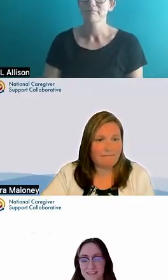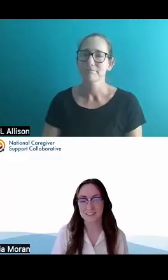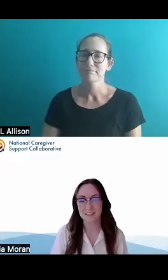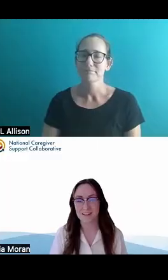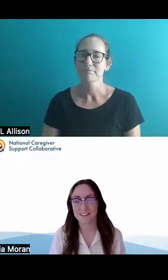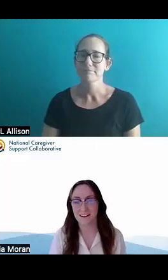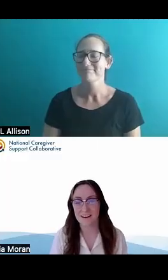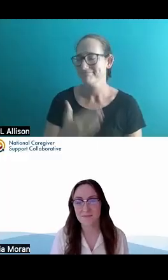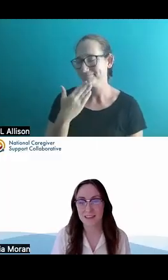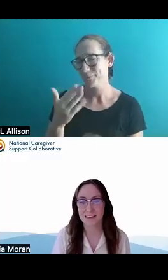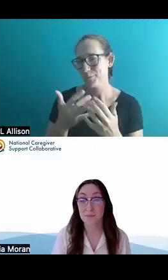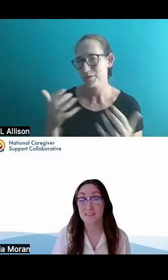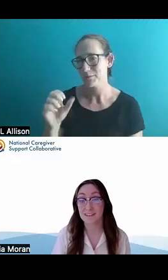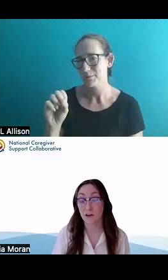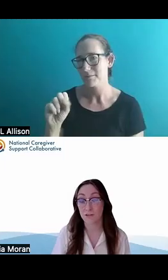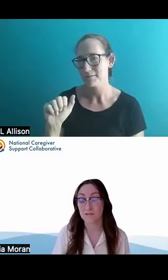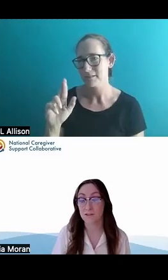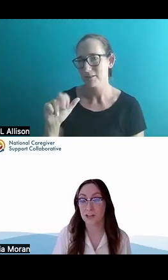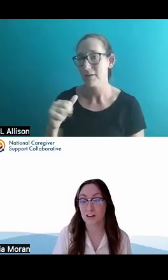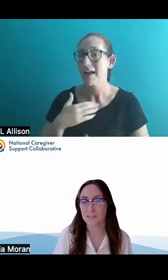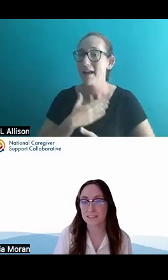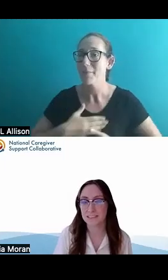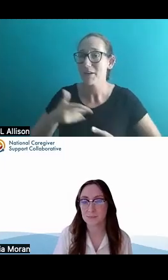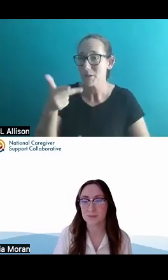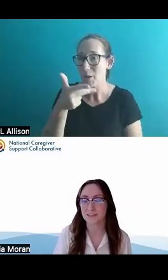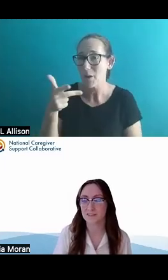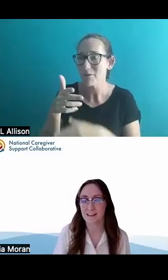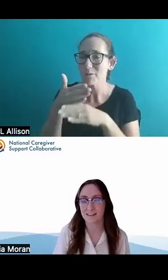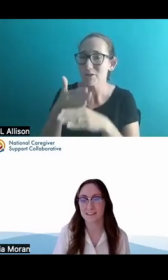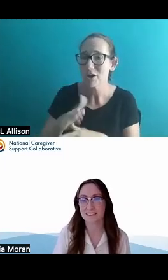Thanks so much Sara. I appreciate all three of you sharing those examples of the challenges that